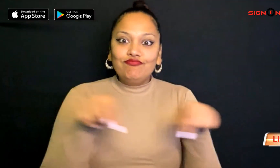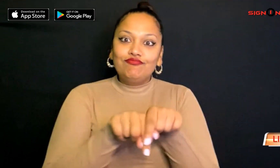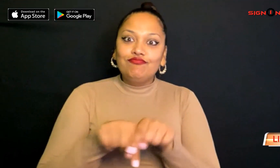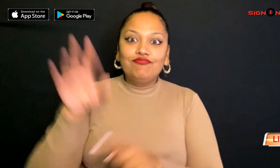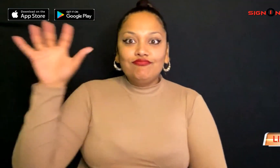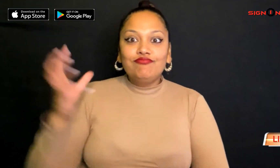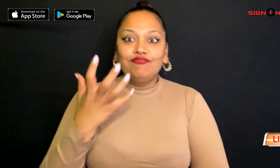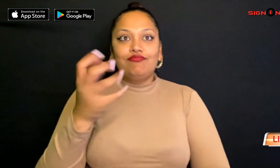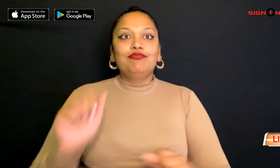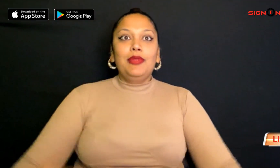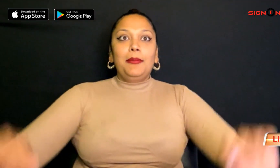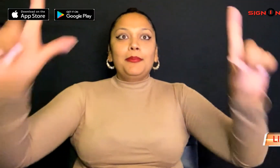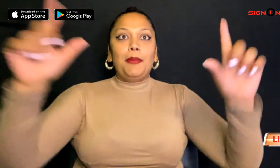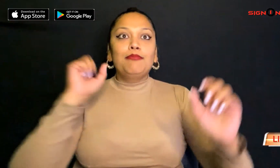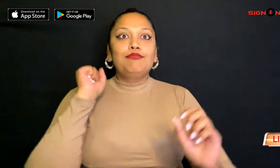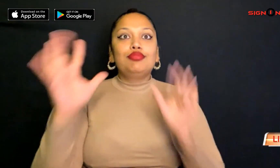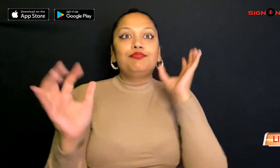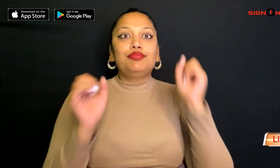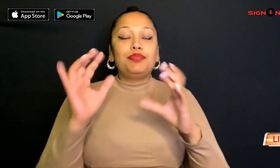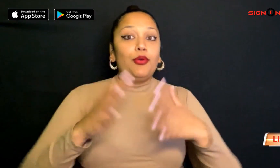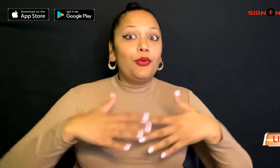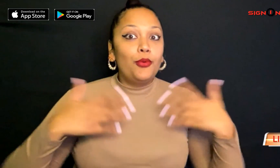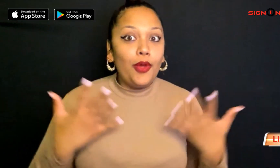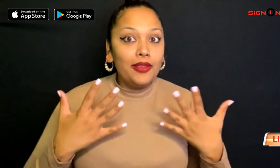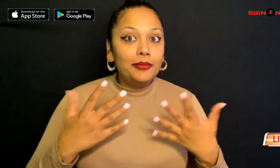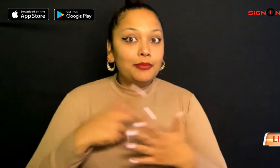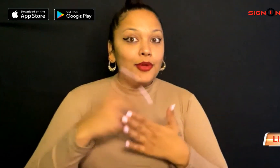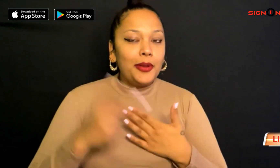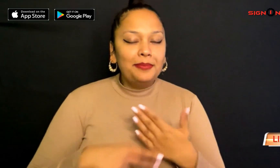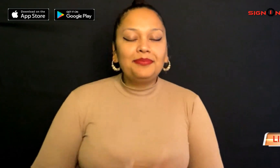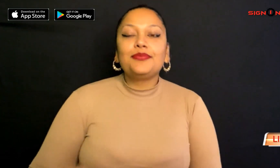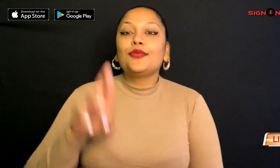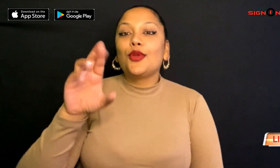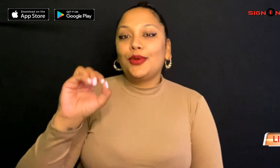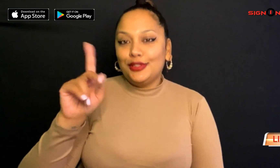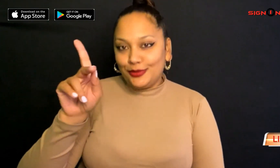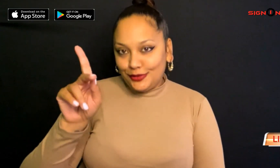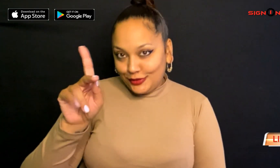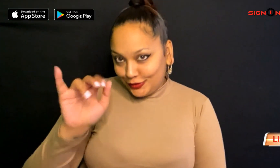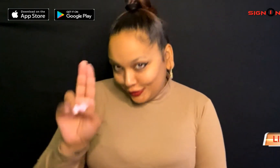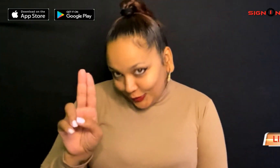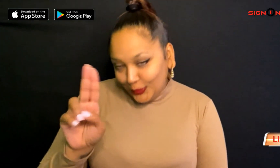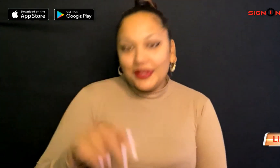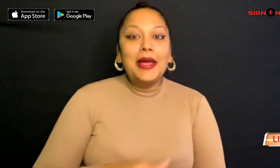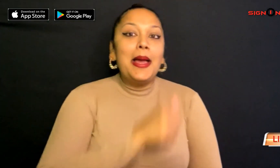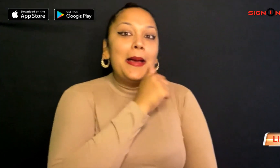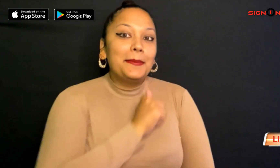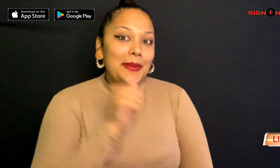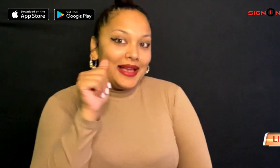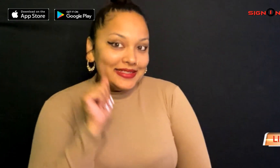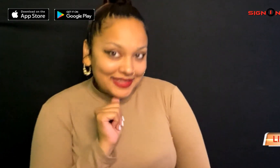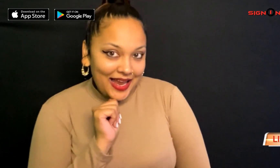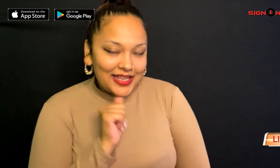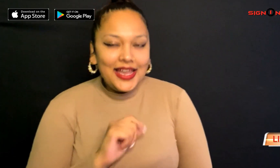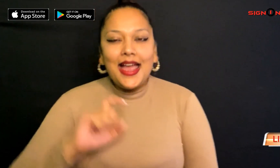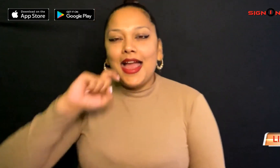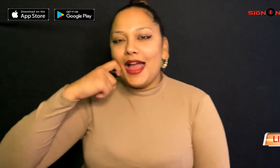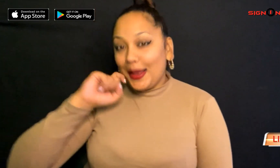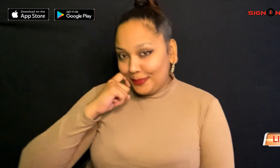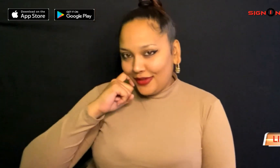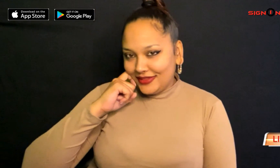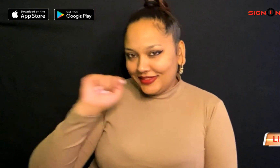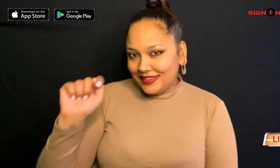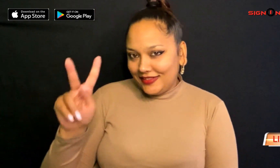you can also watch on Roku Amazon and Apple TV